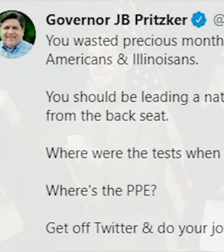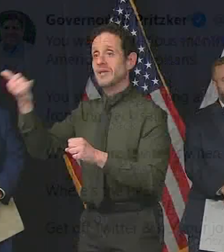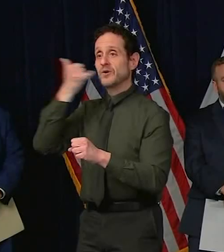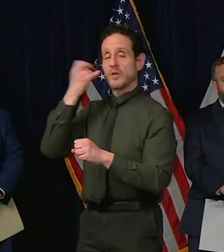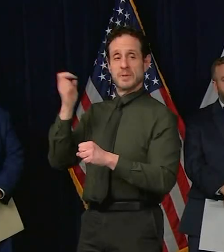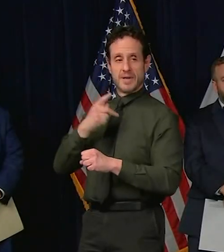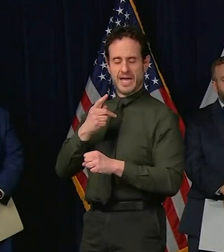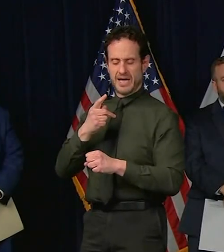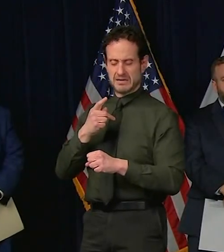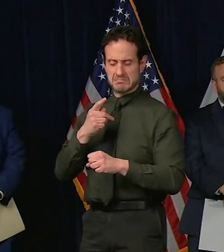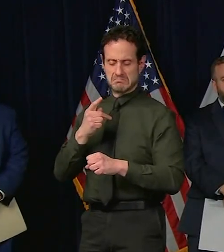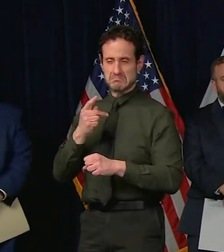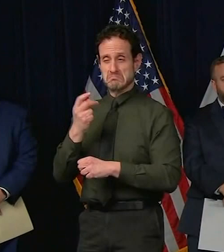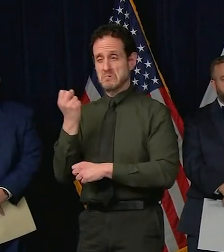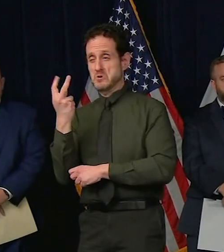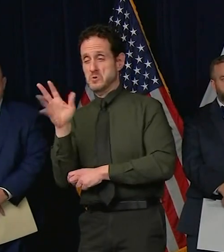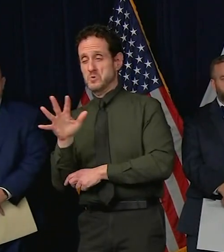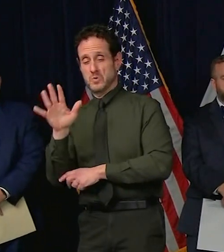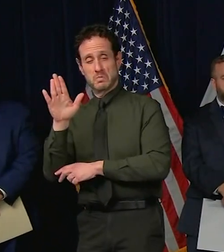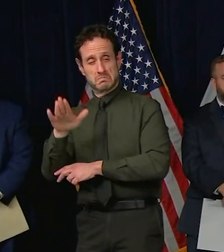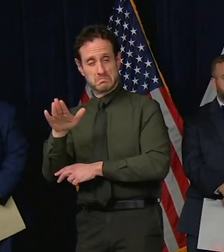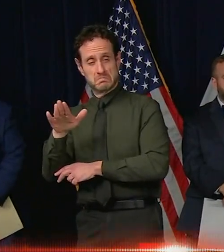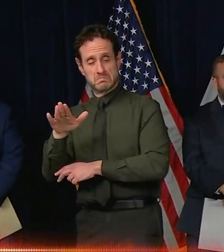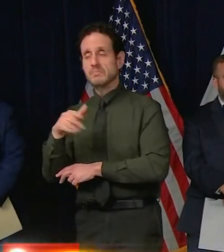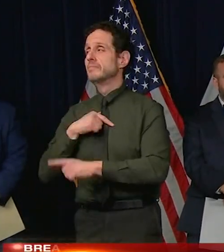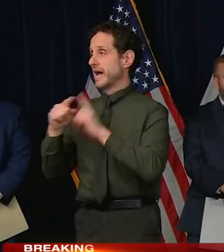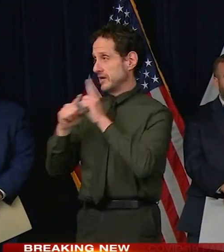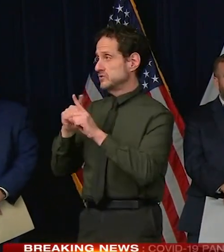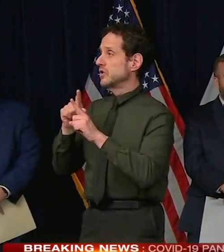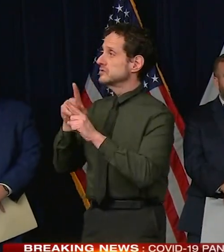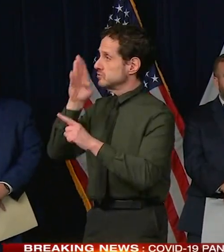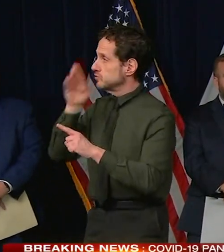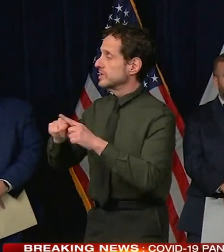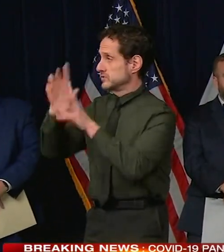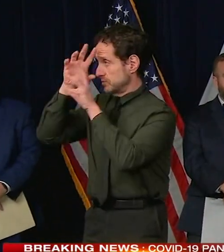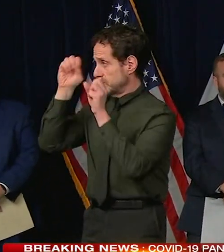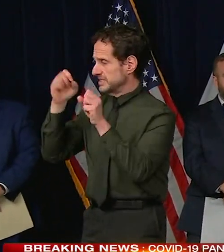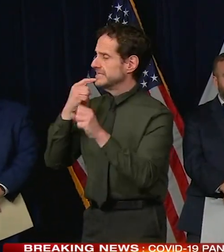COMING INSTEAD FROM THE FEDERAL